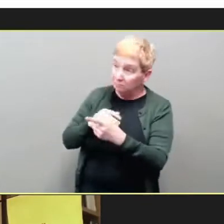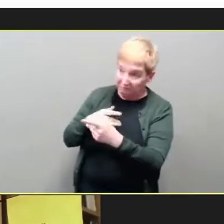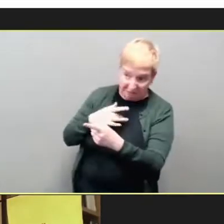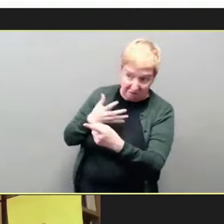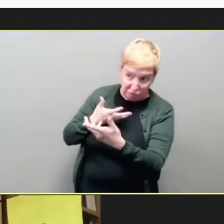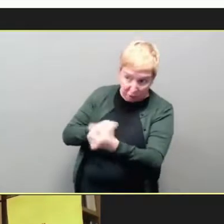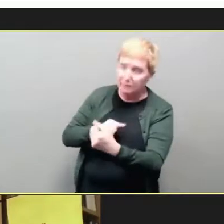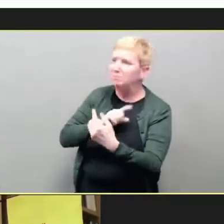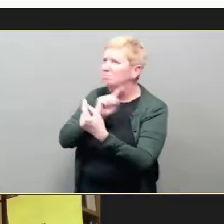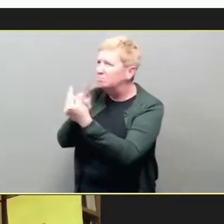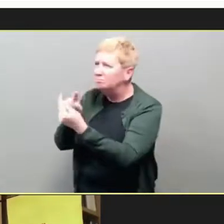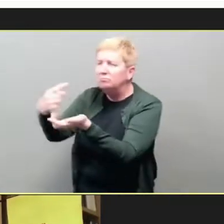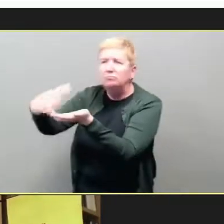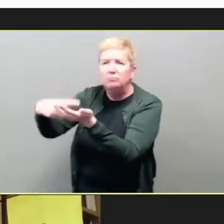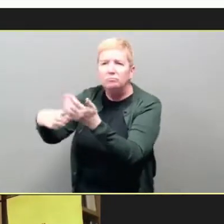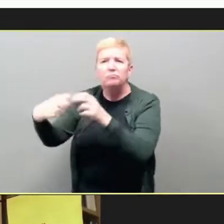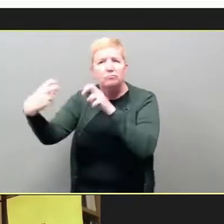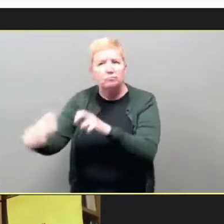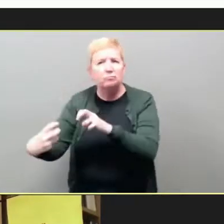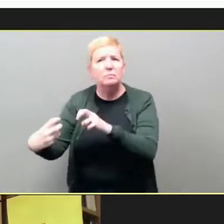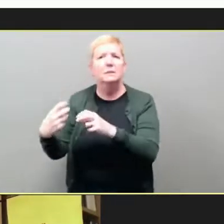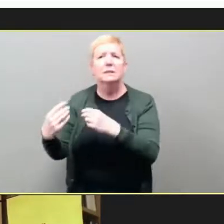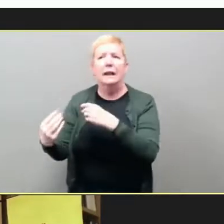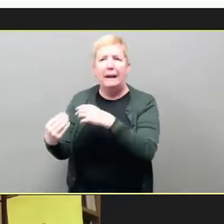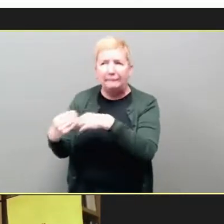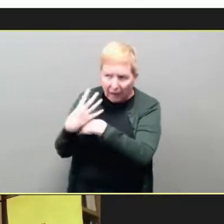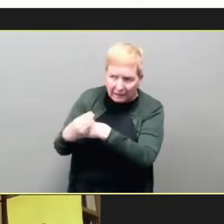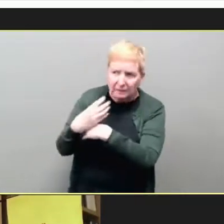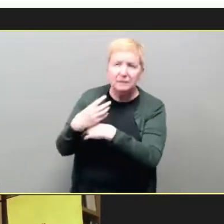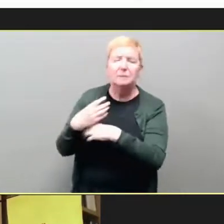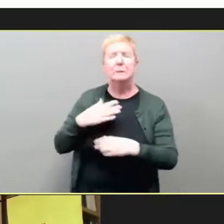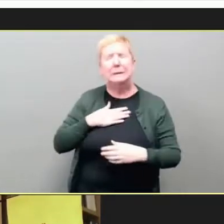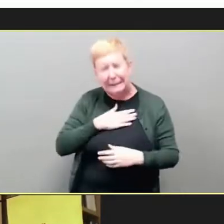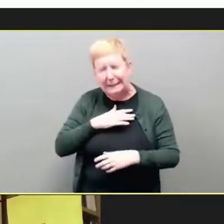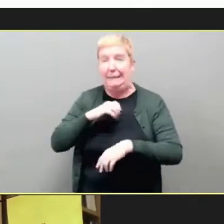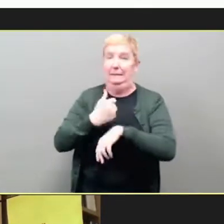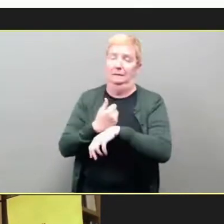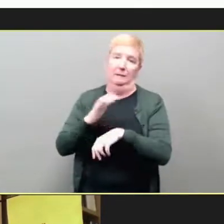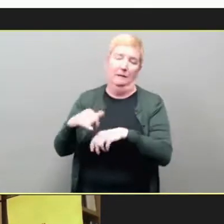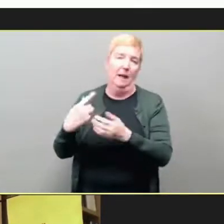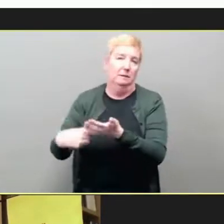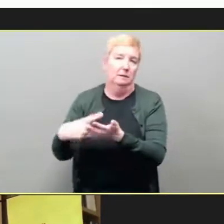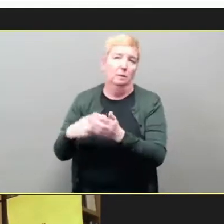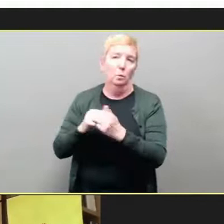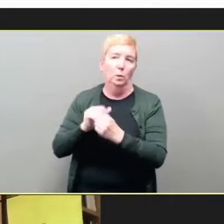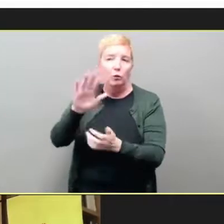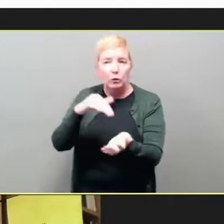vaccine. Please arrange to have that conversation today. I get emails and